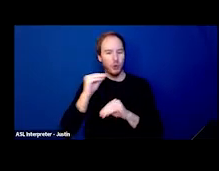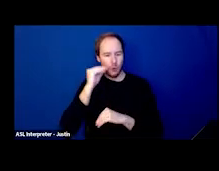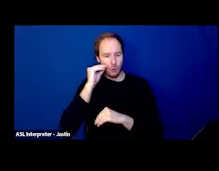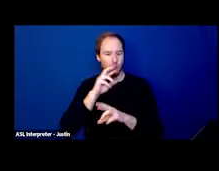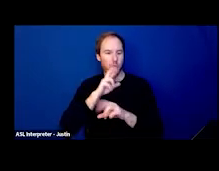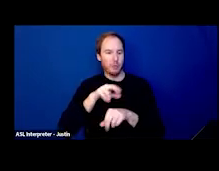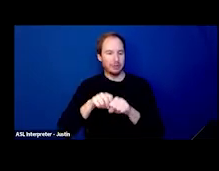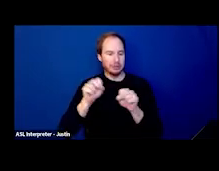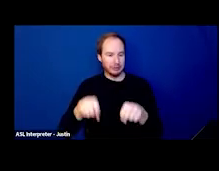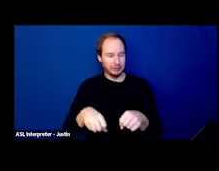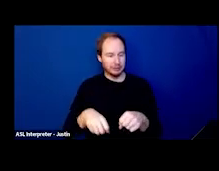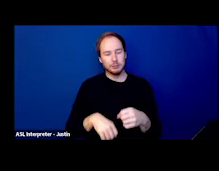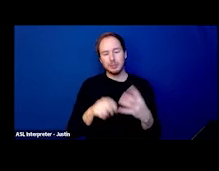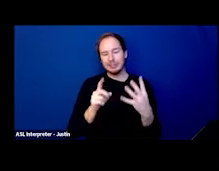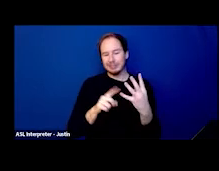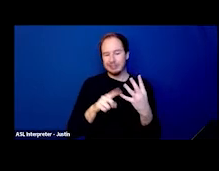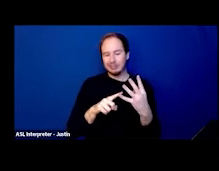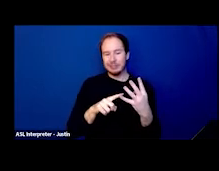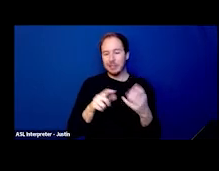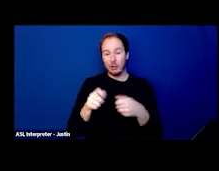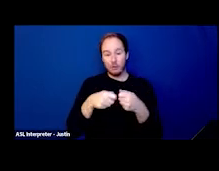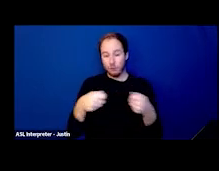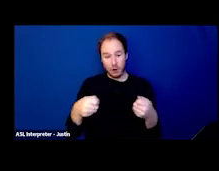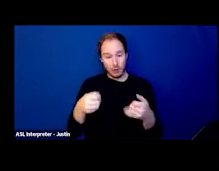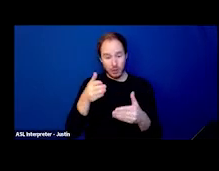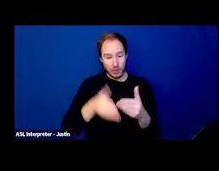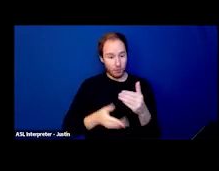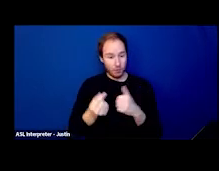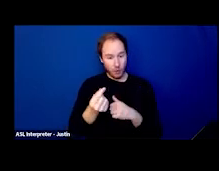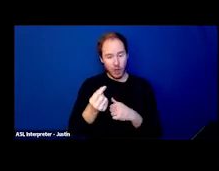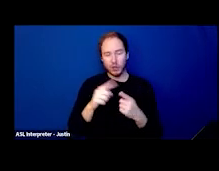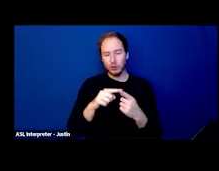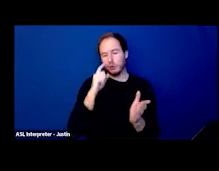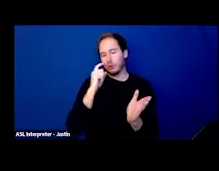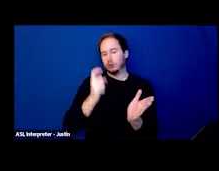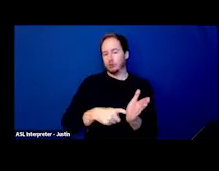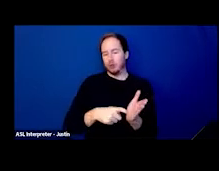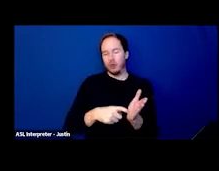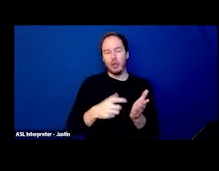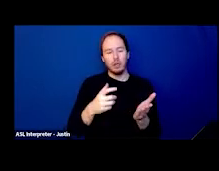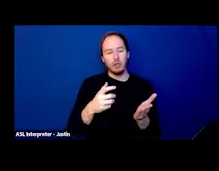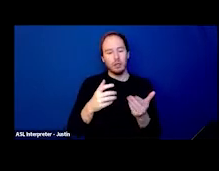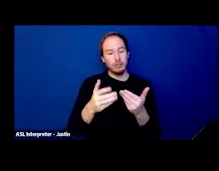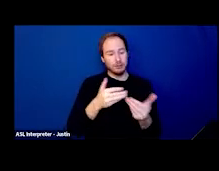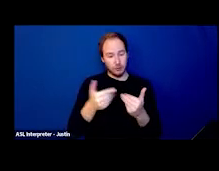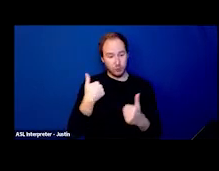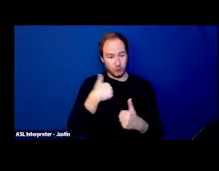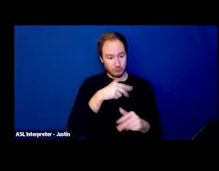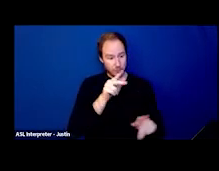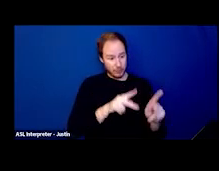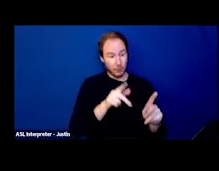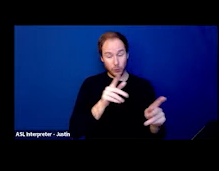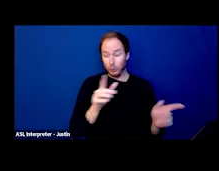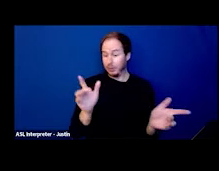And today we wanted to wrap up this session as kind of acknowledging that even when we have folks connected to the homeless response system of care